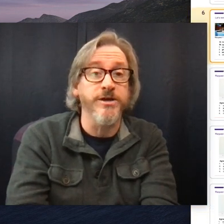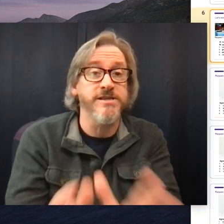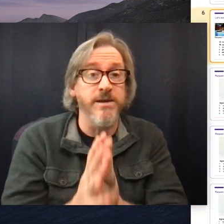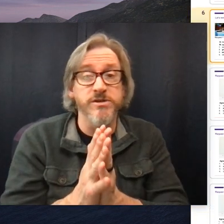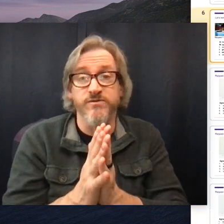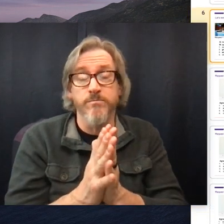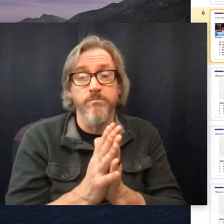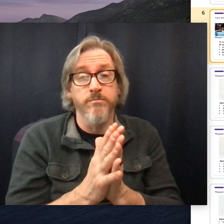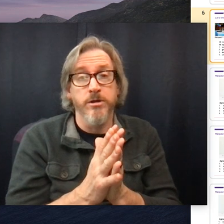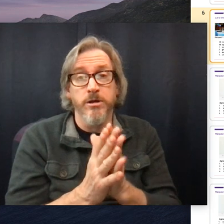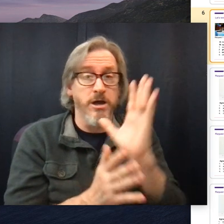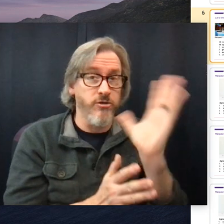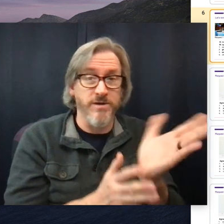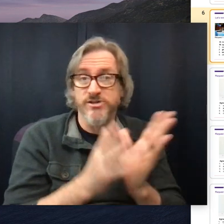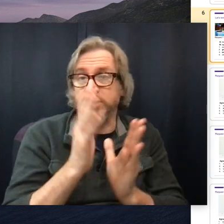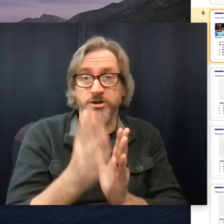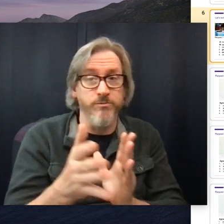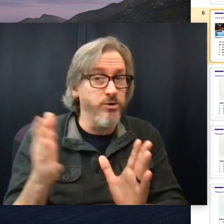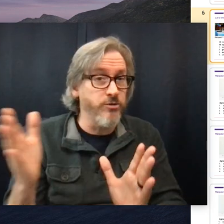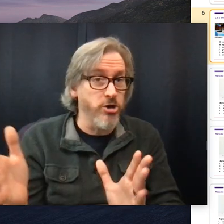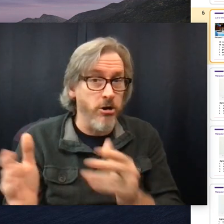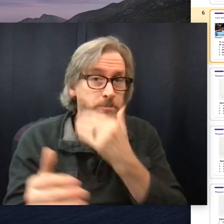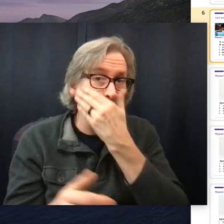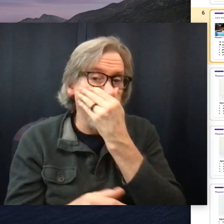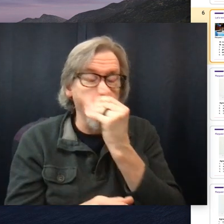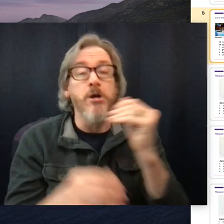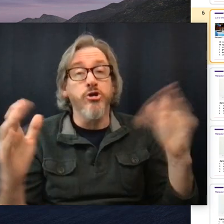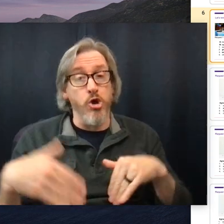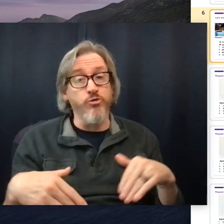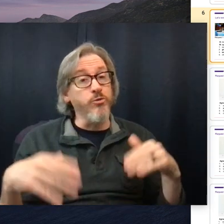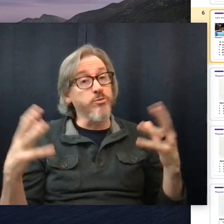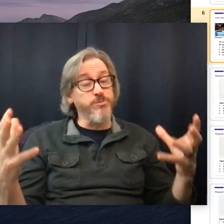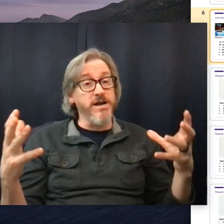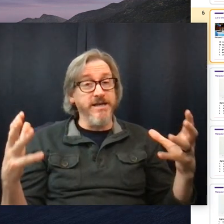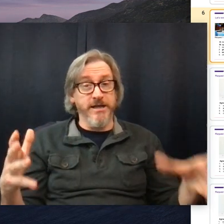three the same ones from uh the restaurant the computer the car go through and respond to each